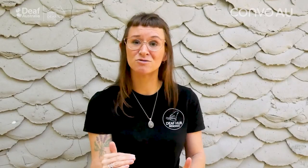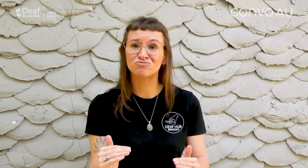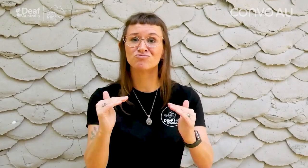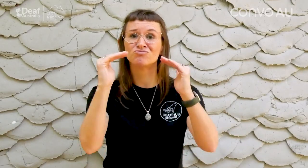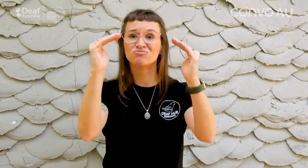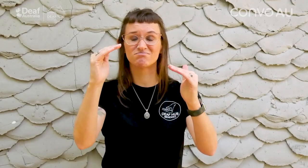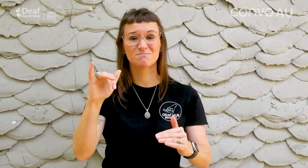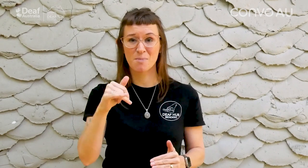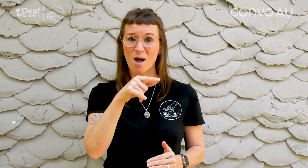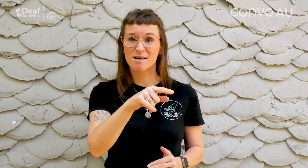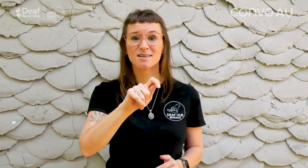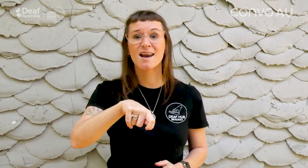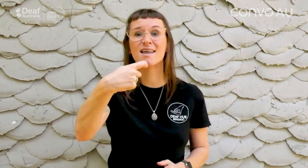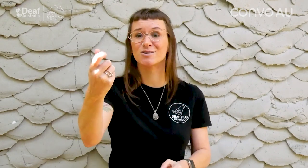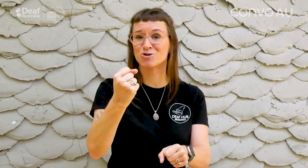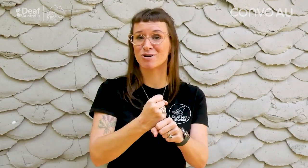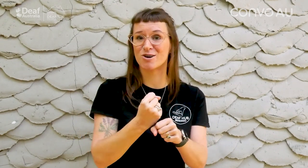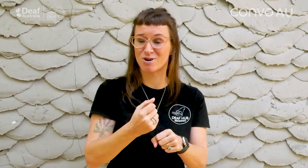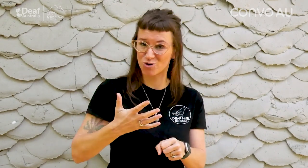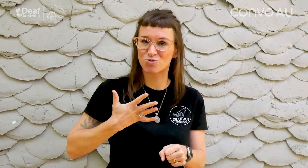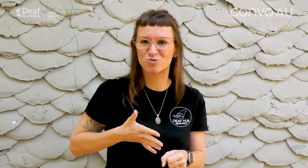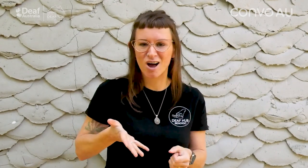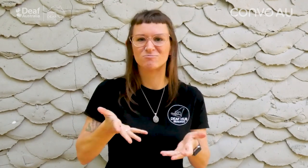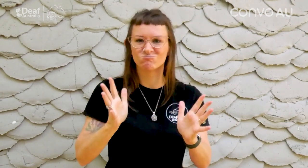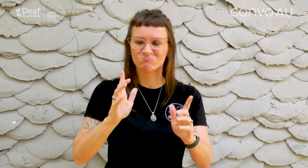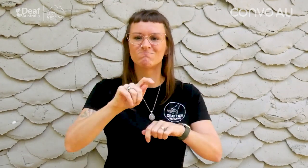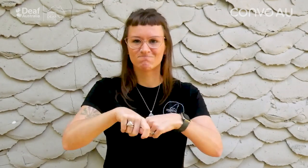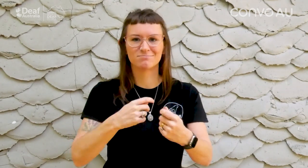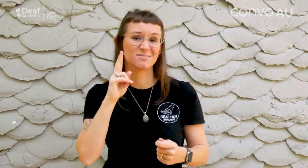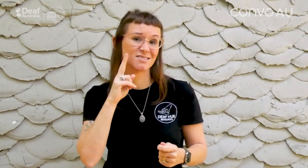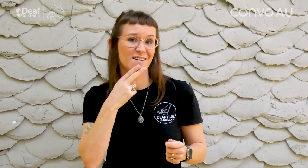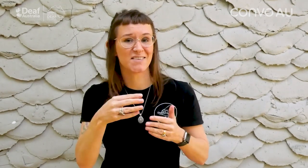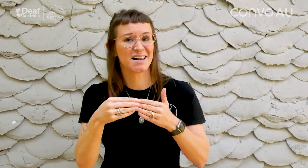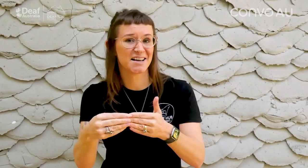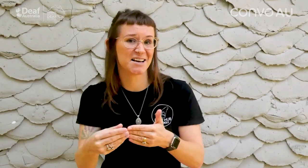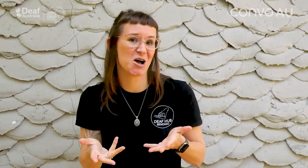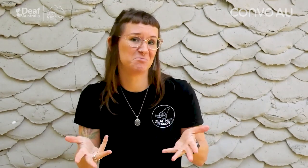When they grow up, they might be the next generation of Deaf leaders.